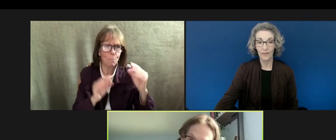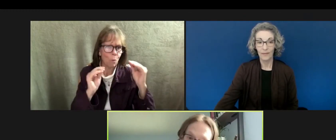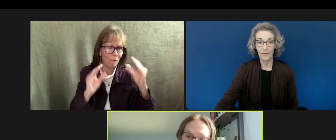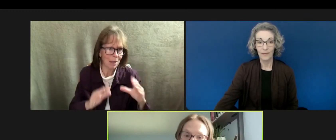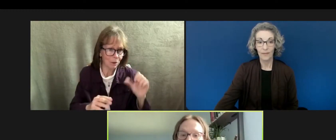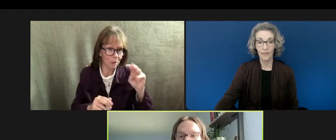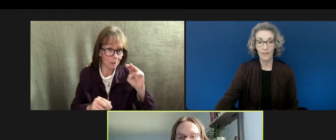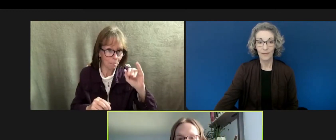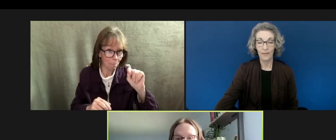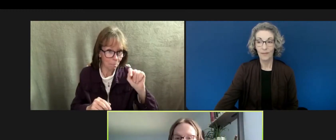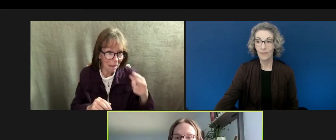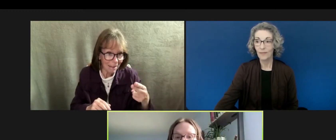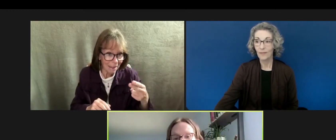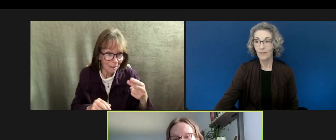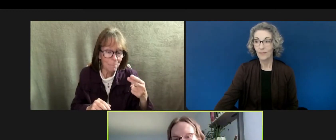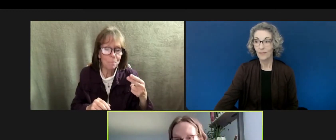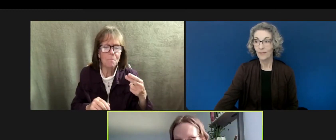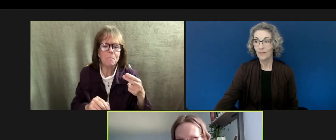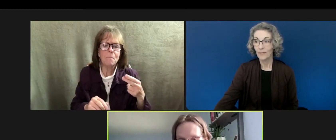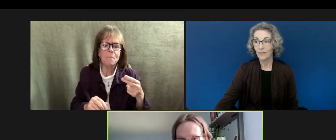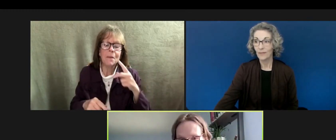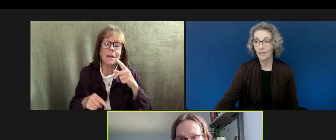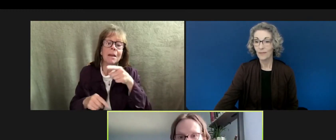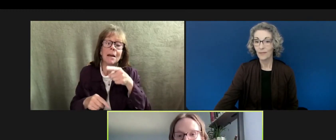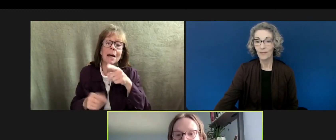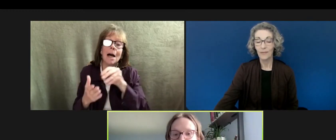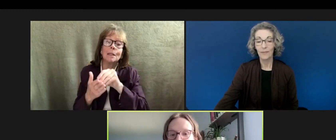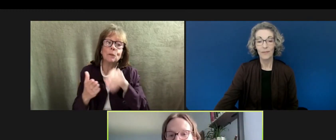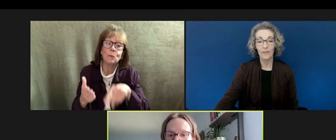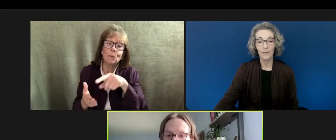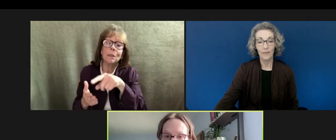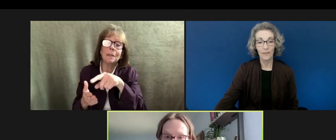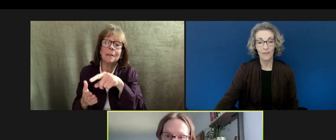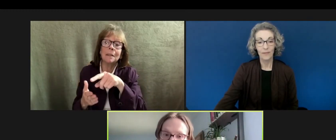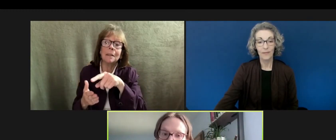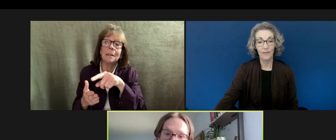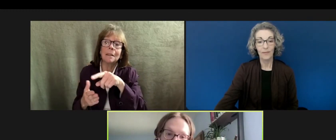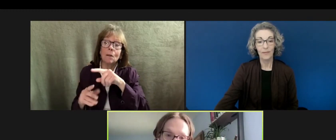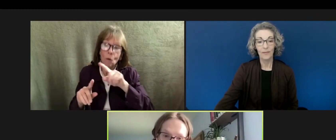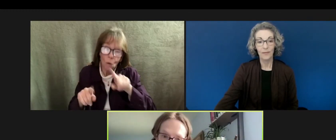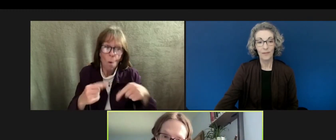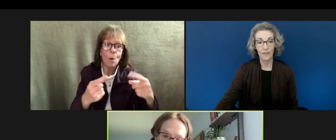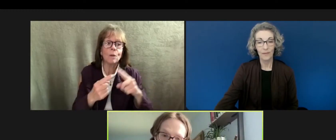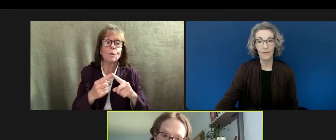So this is about a student coming to a virtual